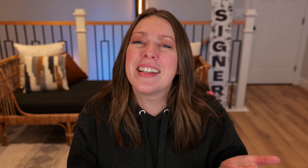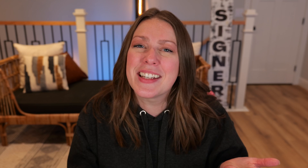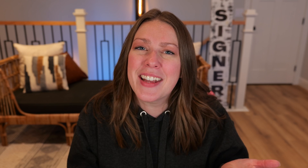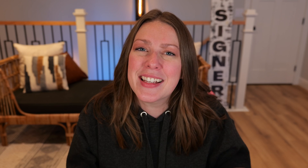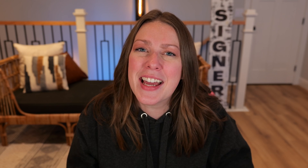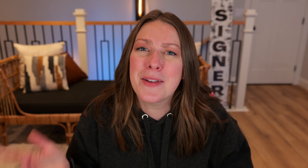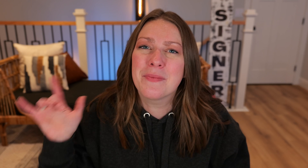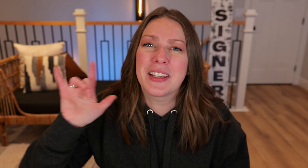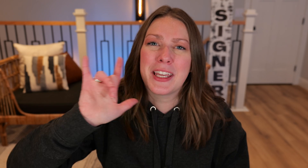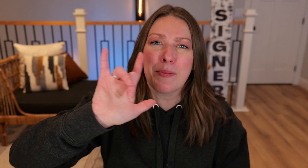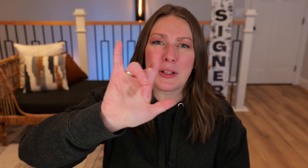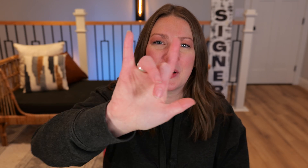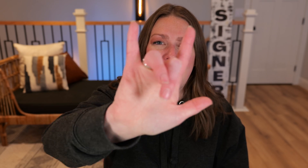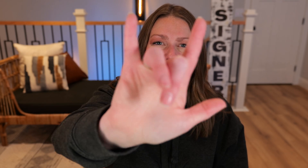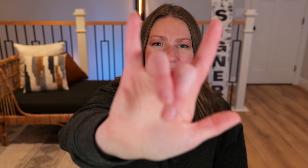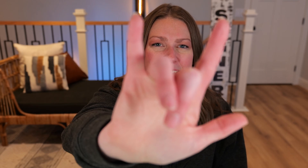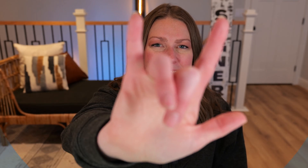Until next time, keep Learning How To Sign!